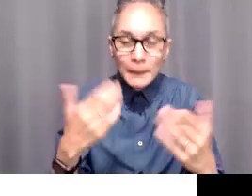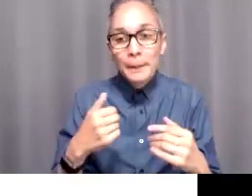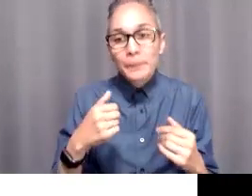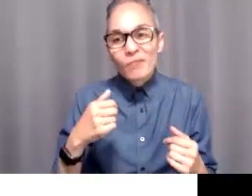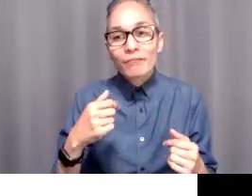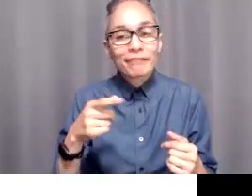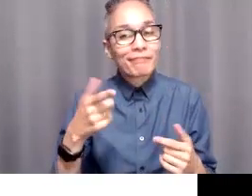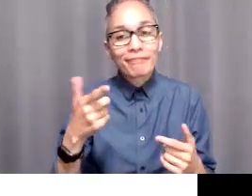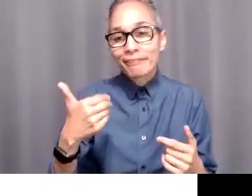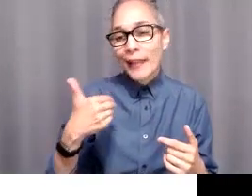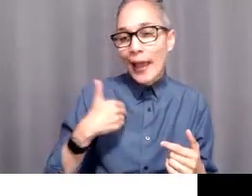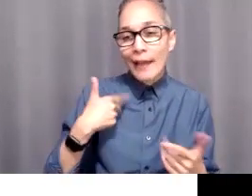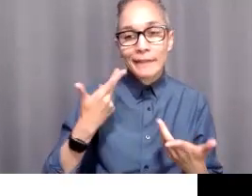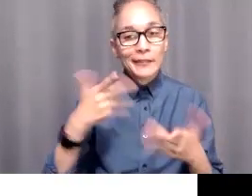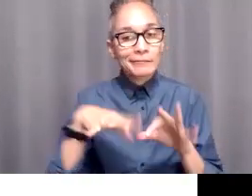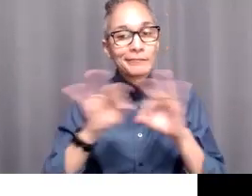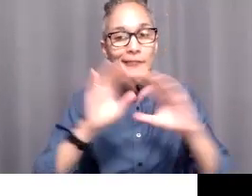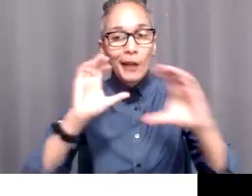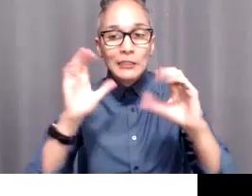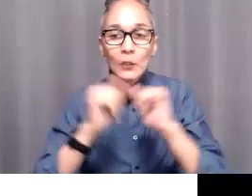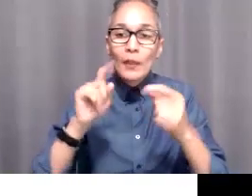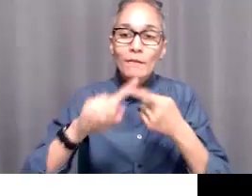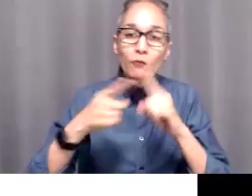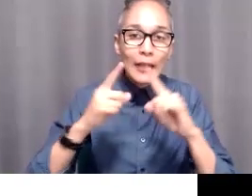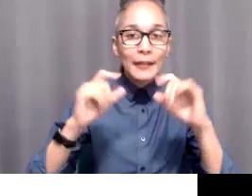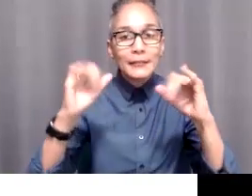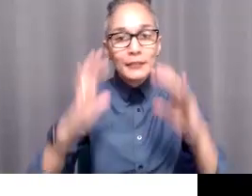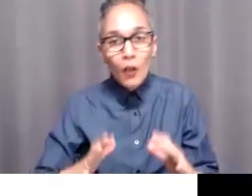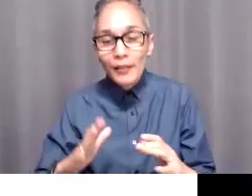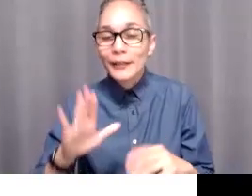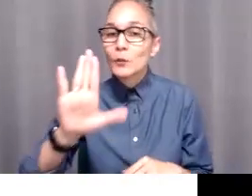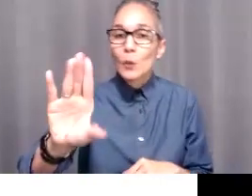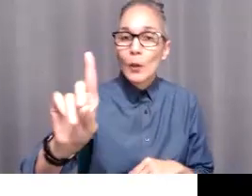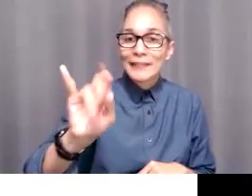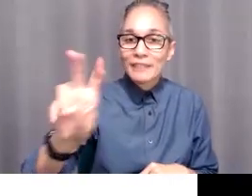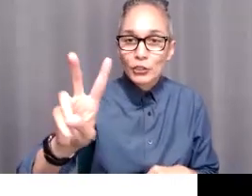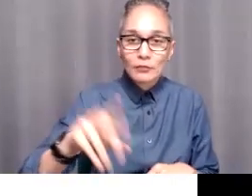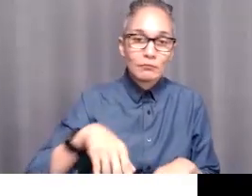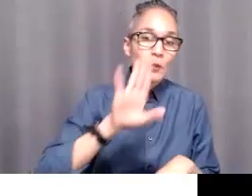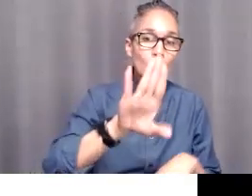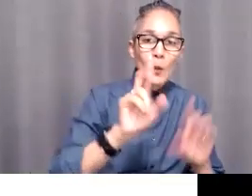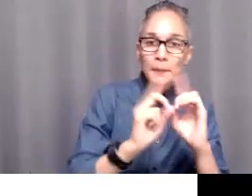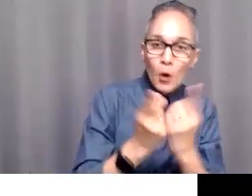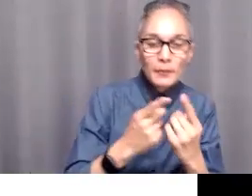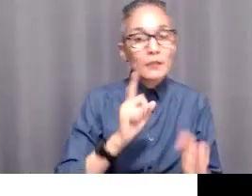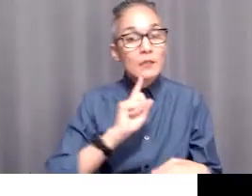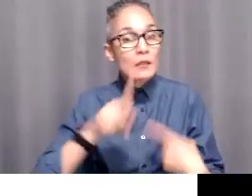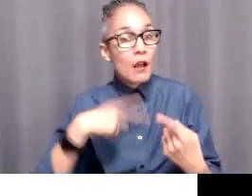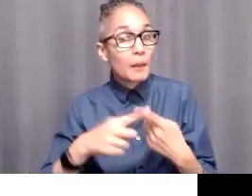you know, having these conversations with your colleagues in your divisions, in your departments about RSI in DE courses